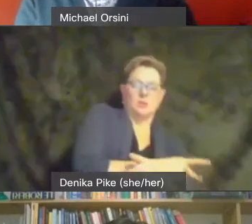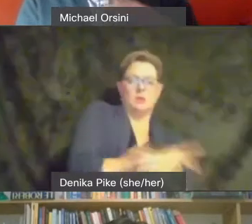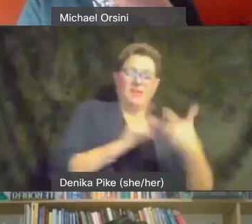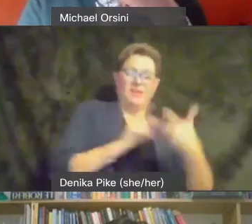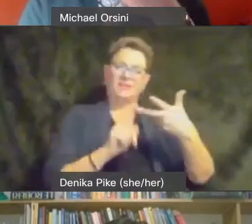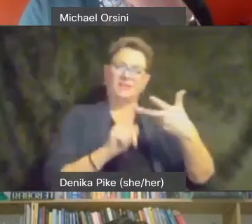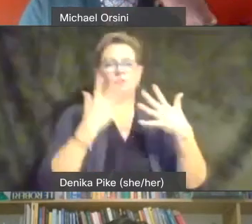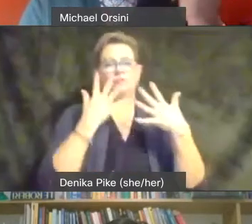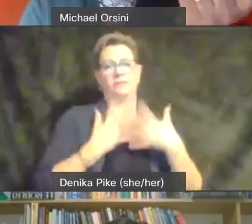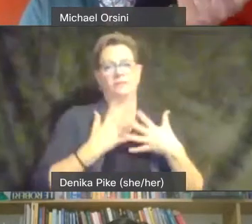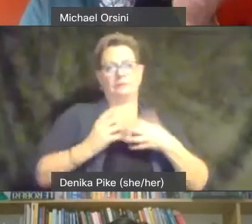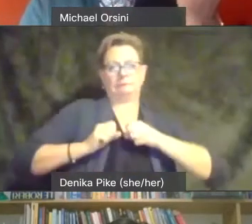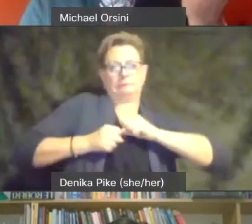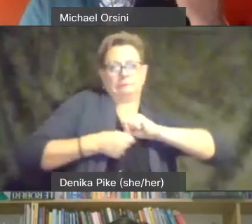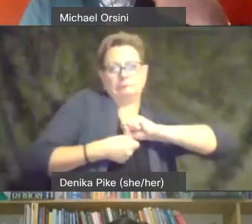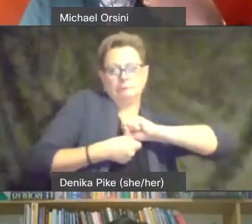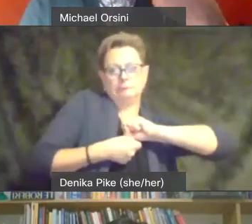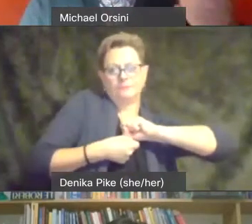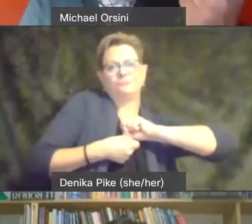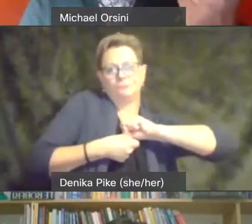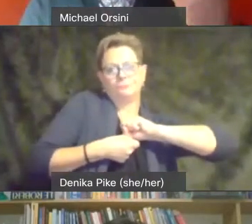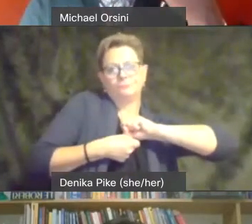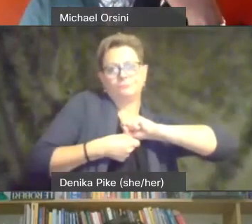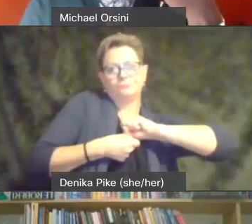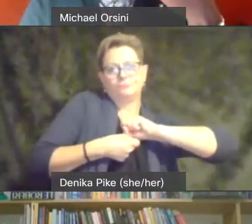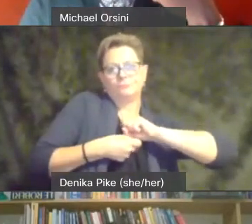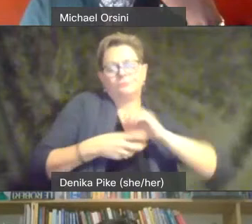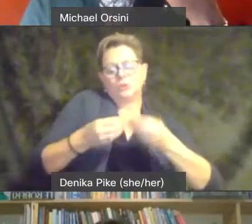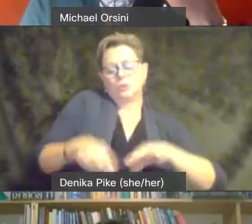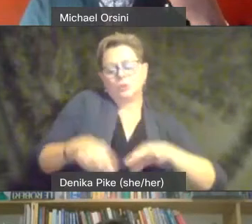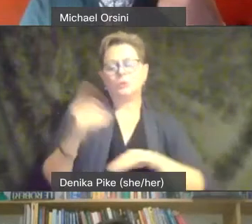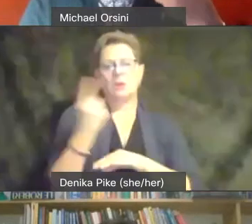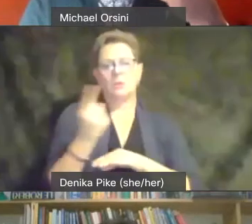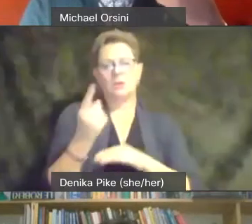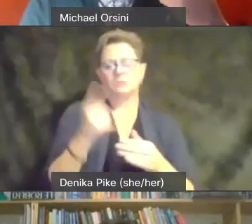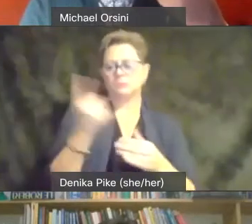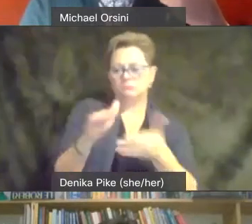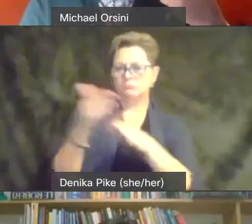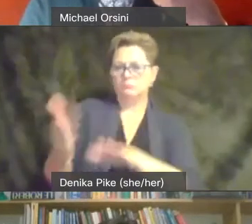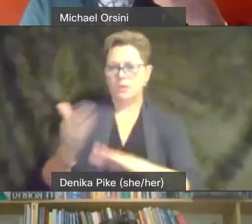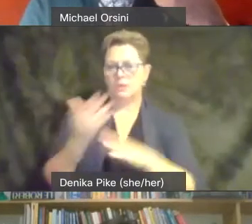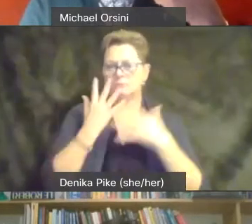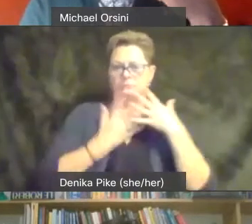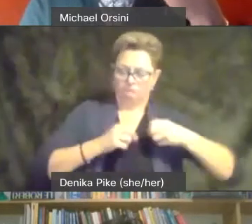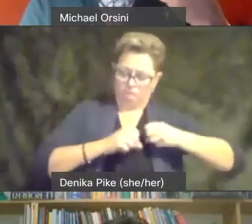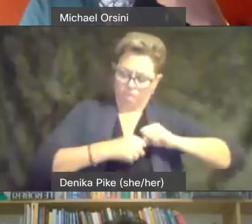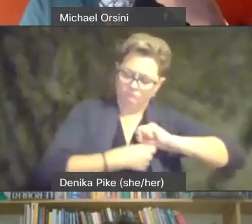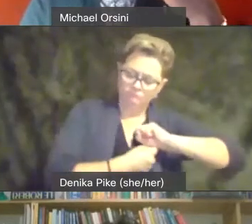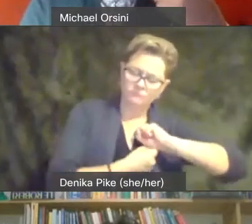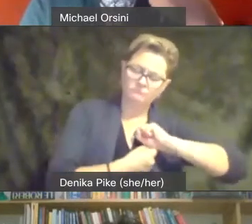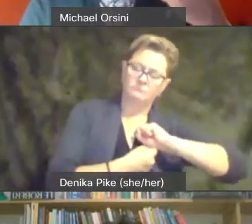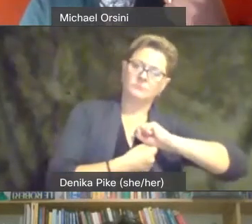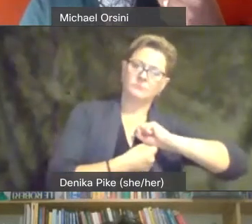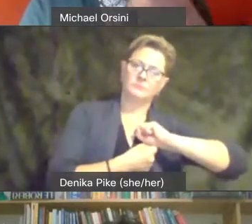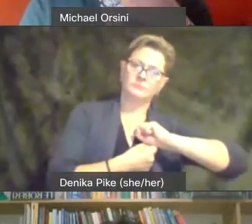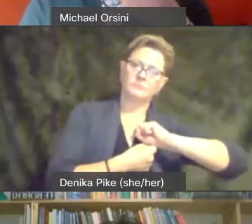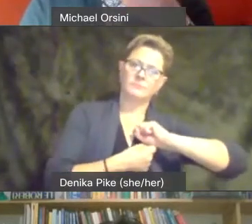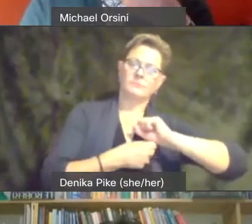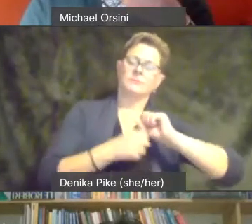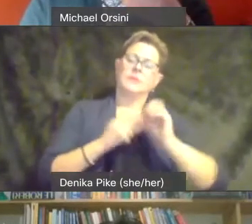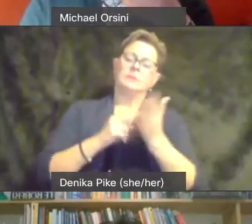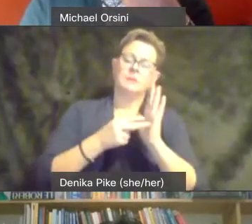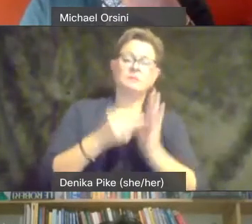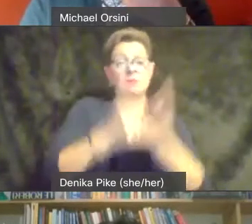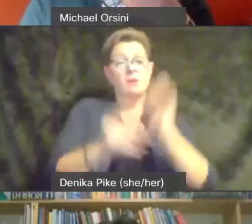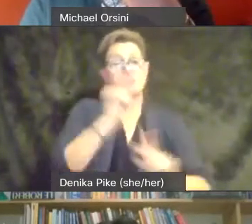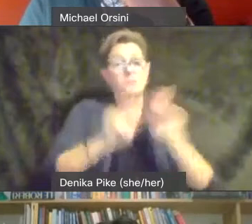And I think loss really kind of surrounds us and processing grief is necessary but also kind of thinking for me about the recognition that some of us have a greater capacity to grief than others.